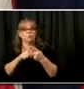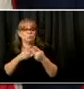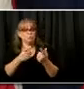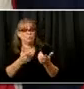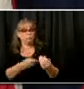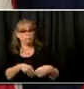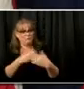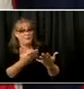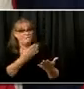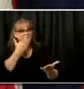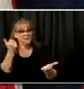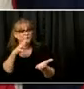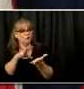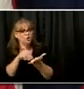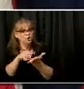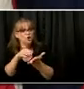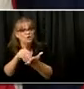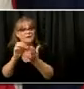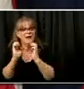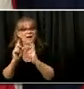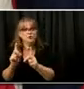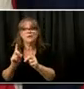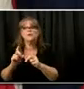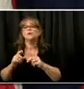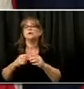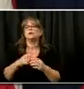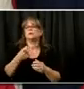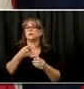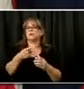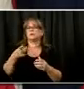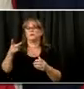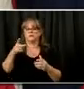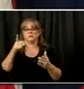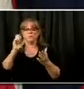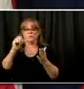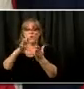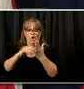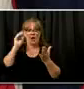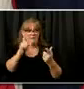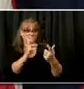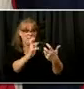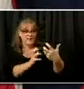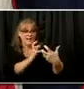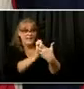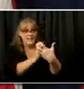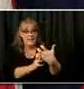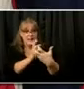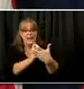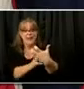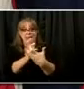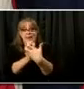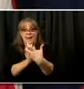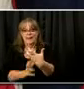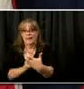trying to pivot adapt learn and figure out new and innovative ways to support our special ed students